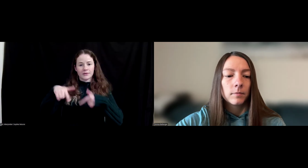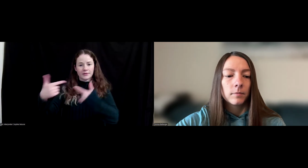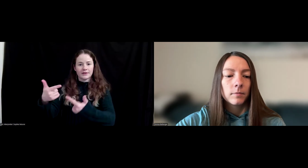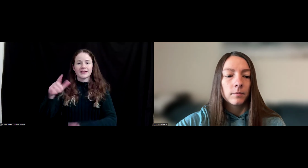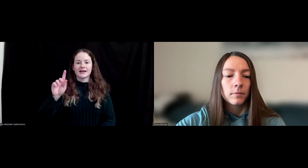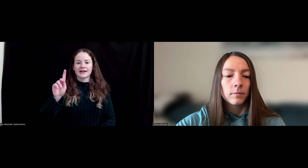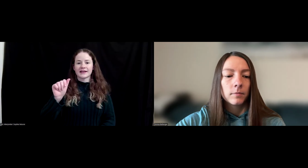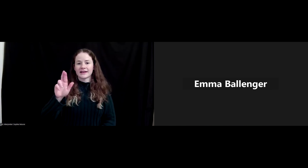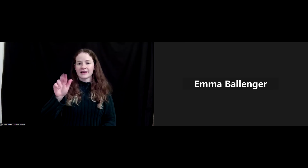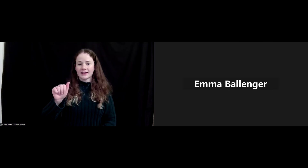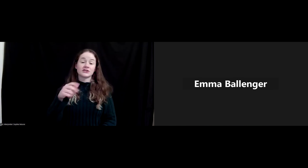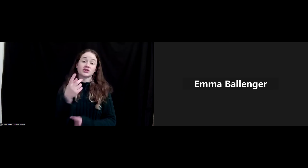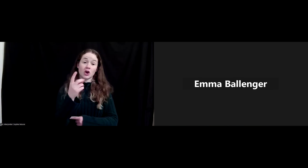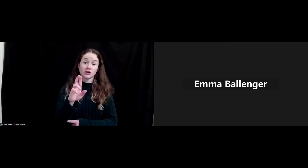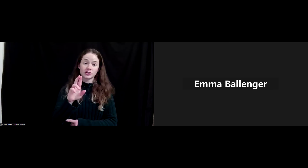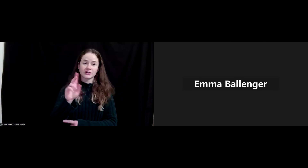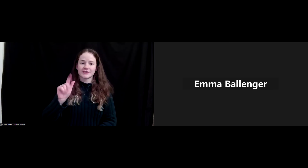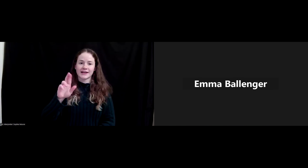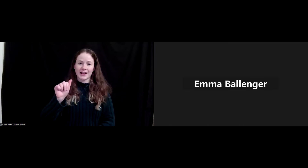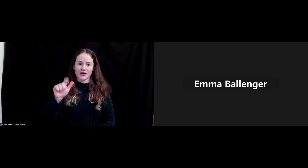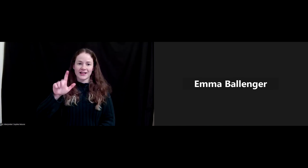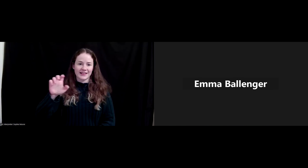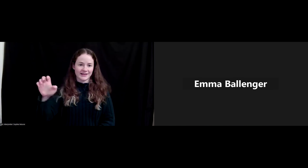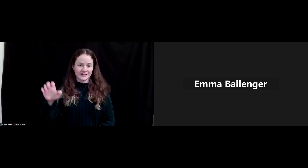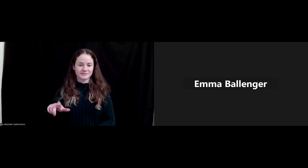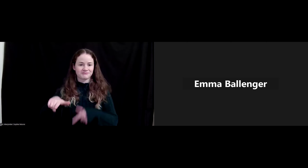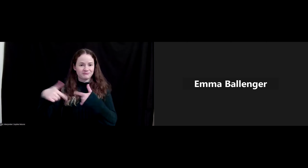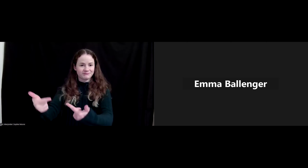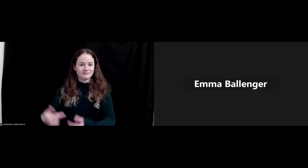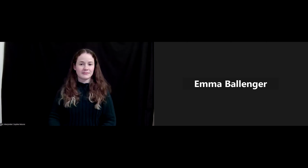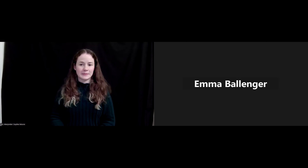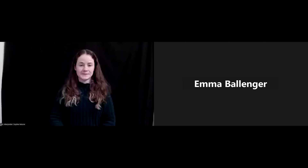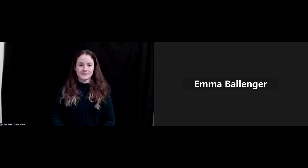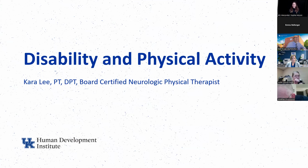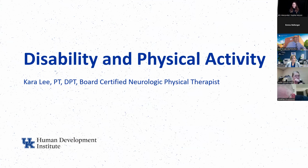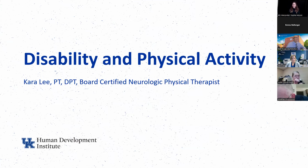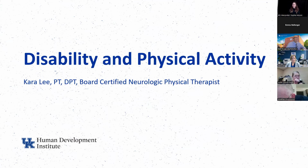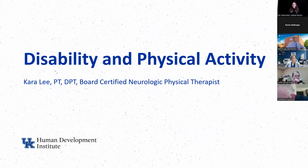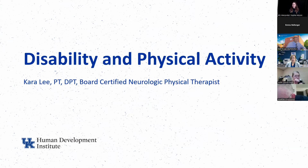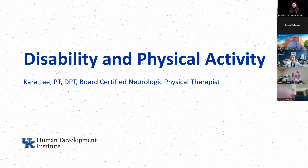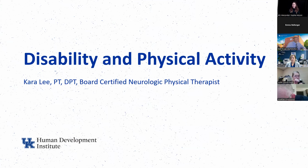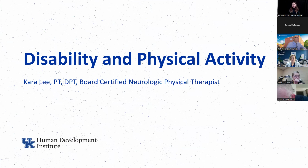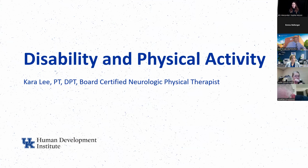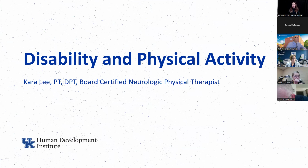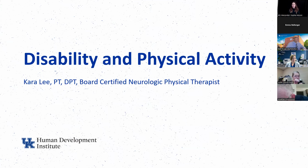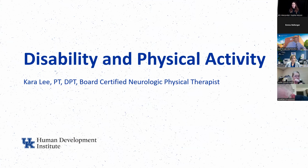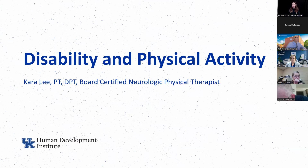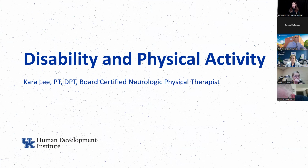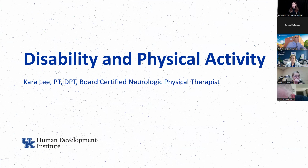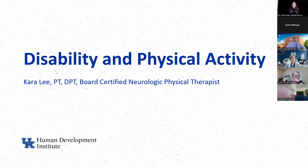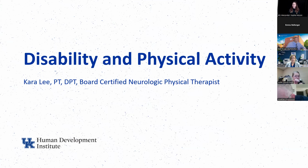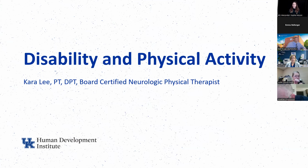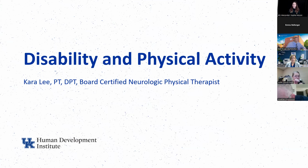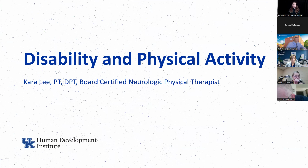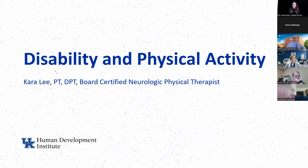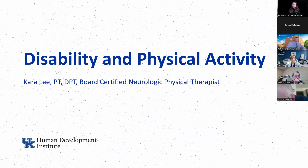turn it over to Dr. Lee.